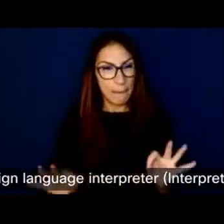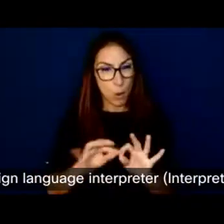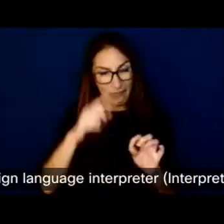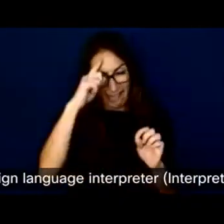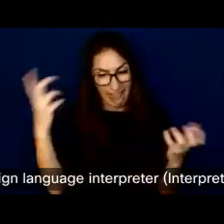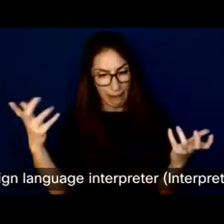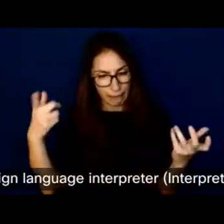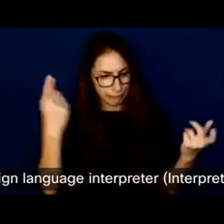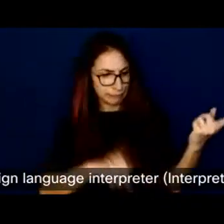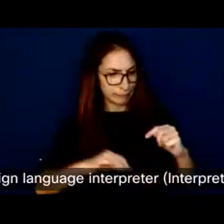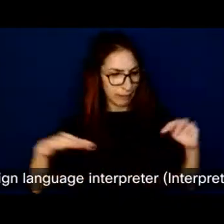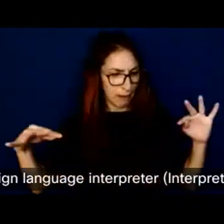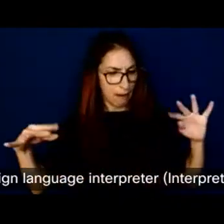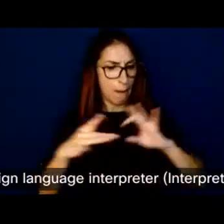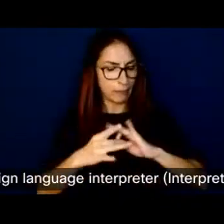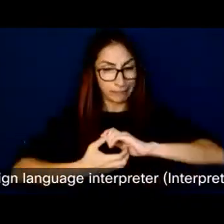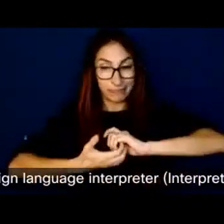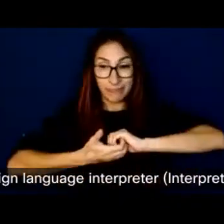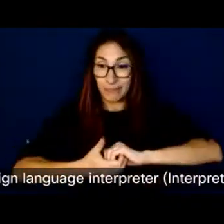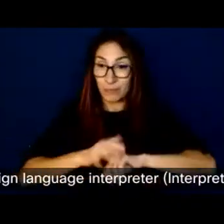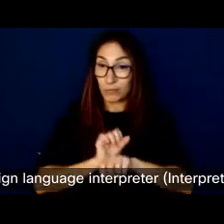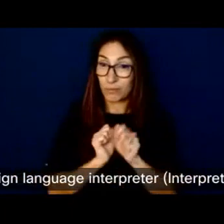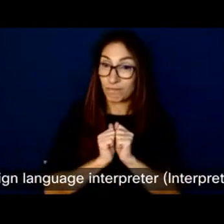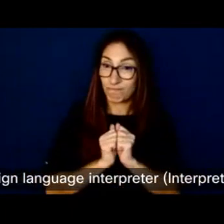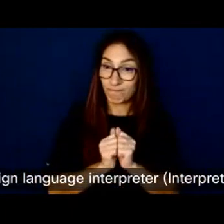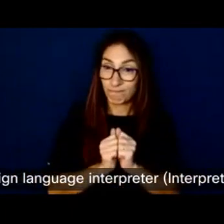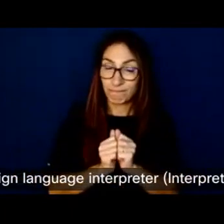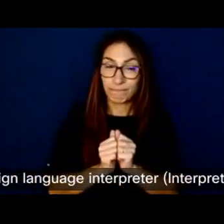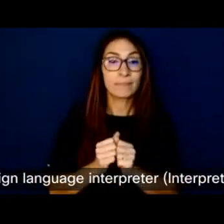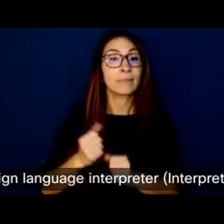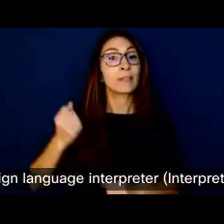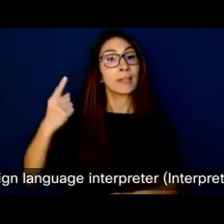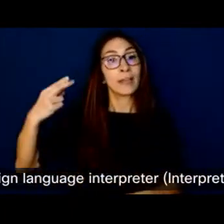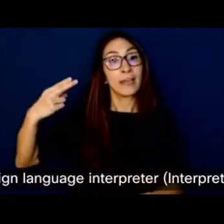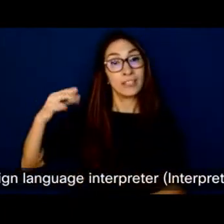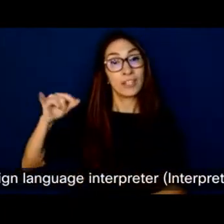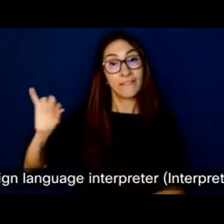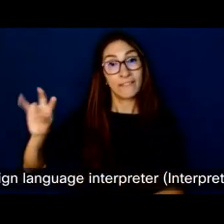that HIV organizations know who the area office on aging is, has